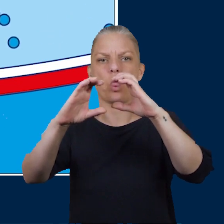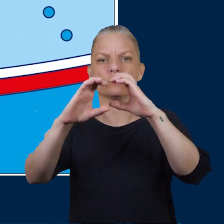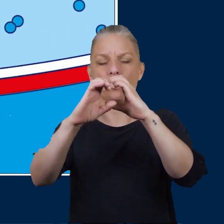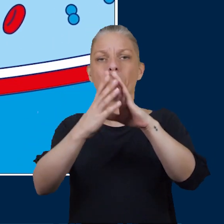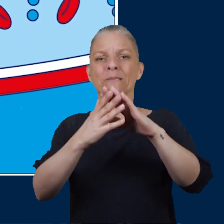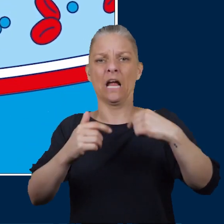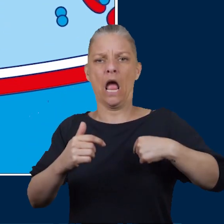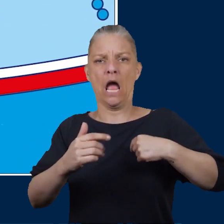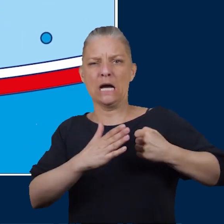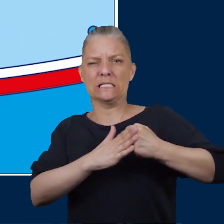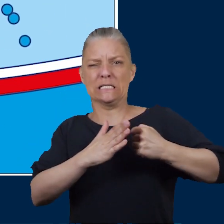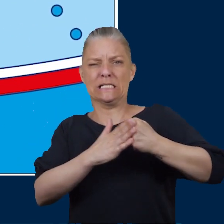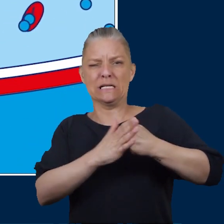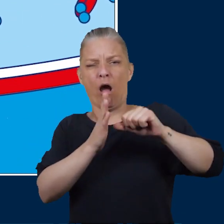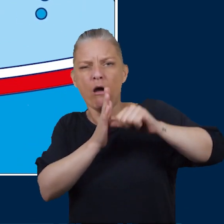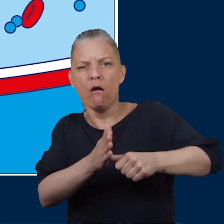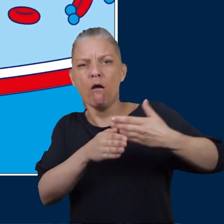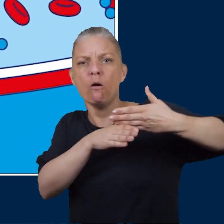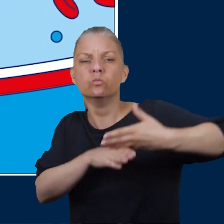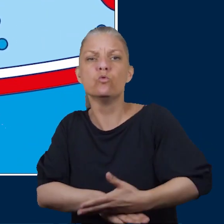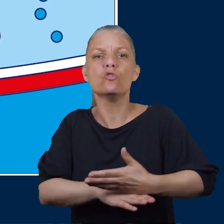and this means the heart needs to work harder to push the blood around.